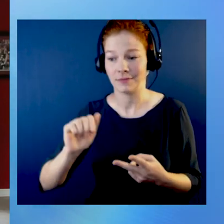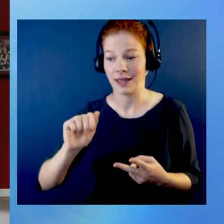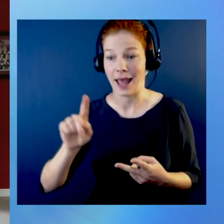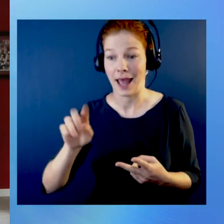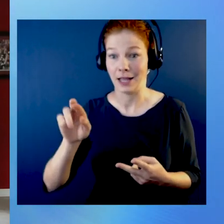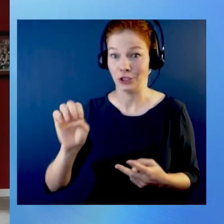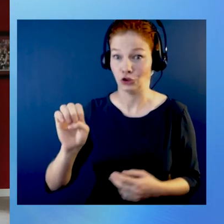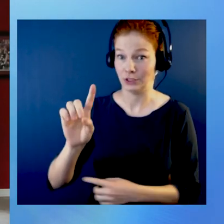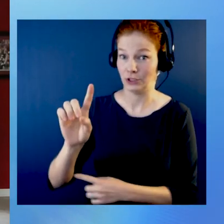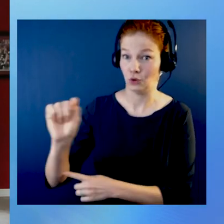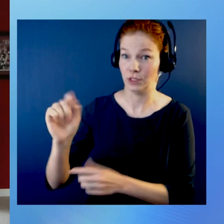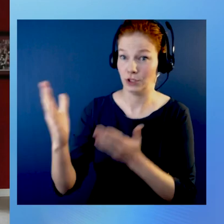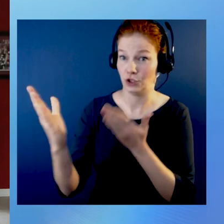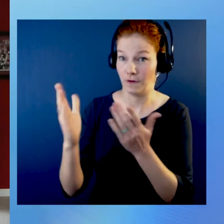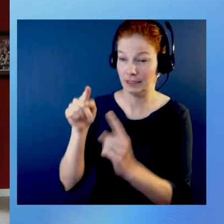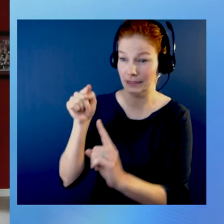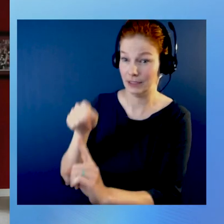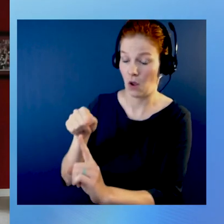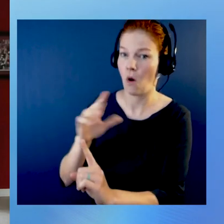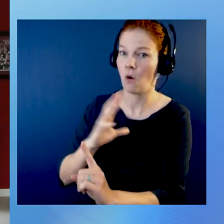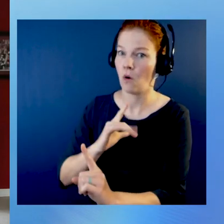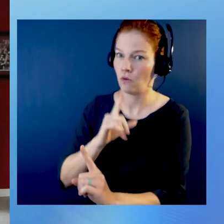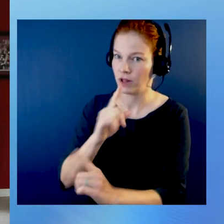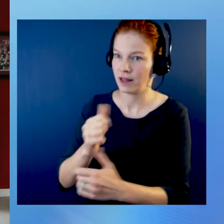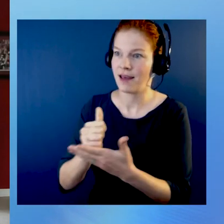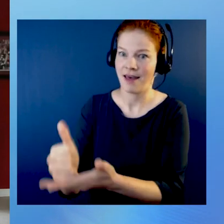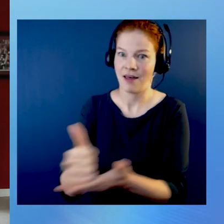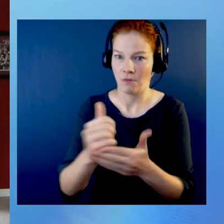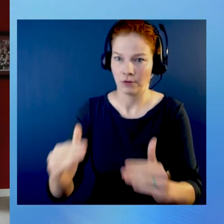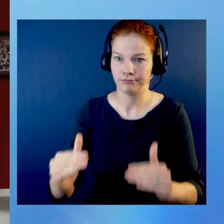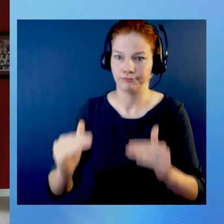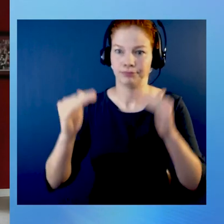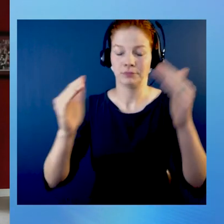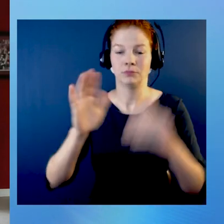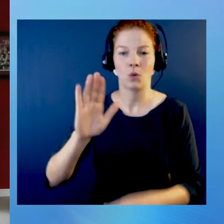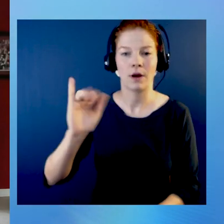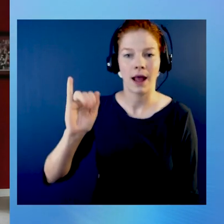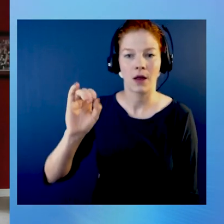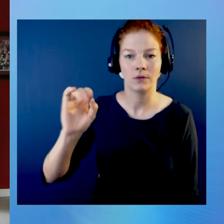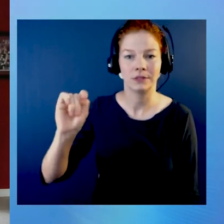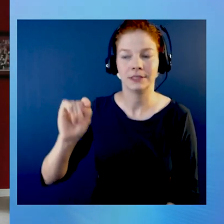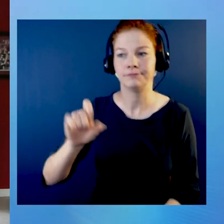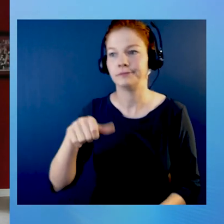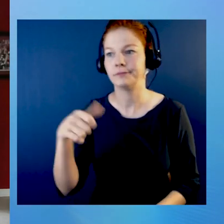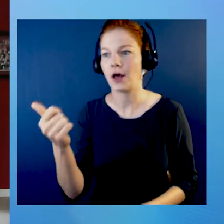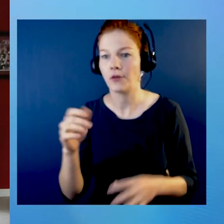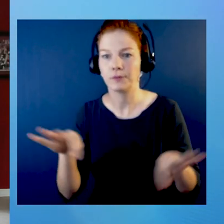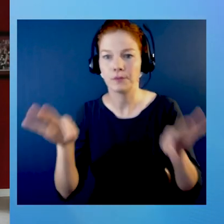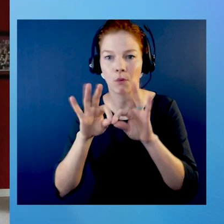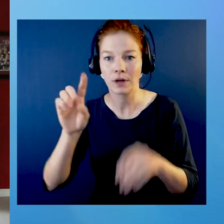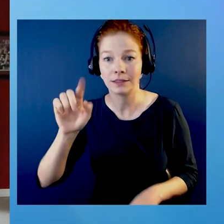specifically takes those capabilities to the next level, allowing you to take your IoT and other critical sources of data and add